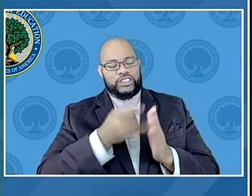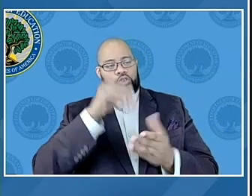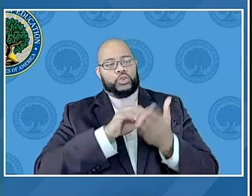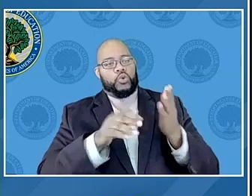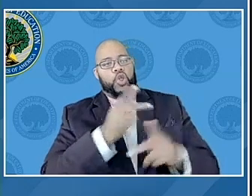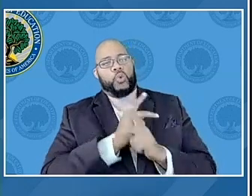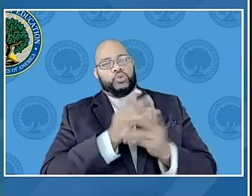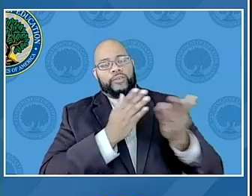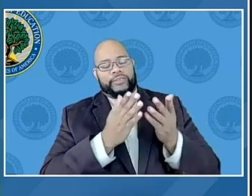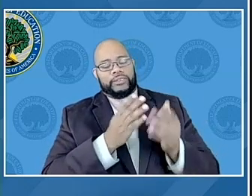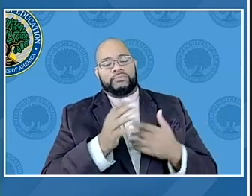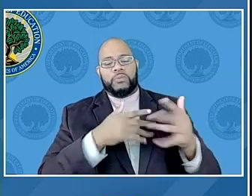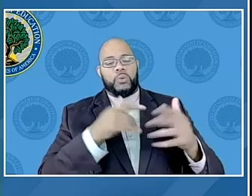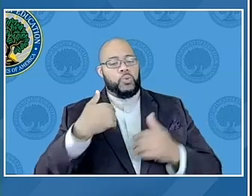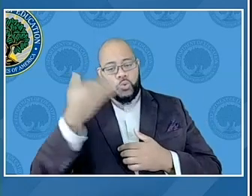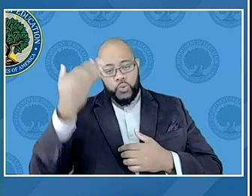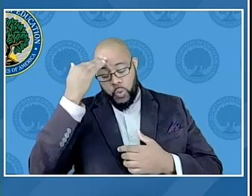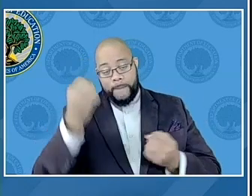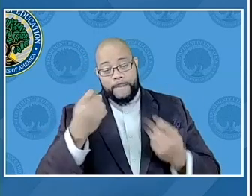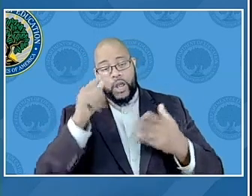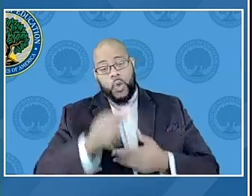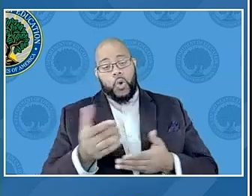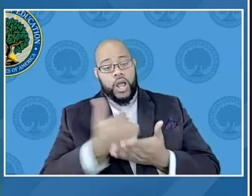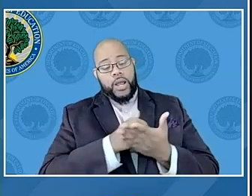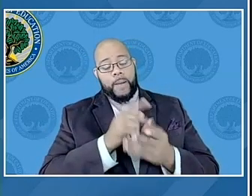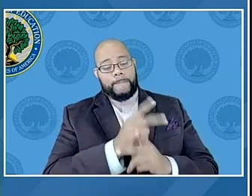though we know that many low income borrowers struggle with their student loan